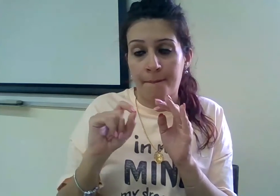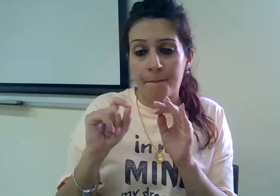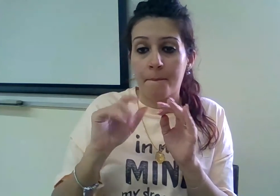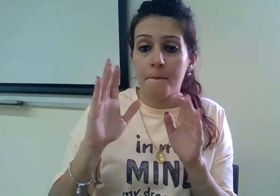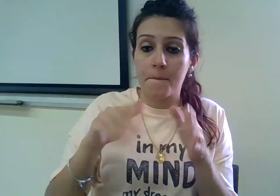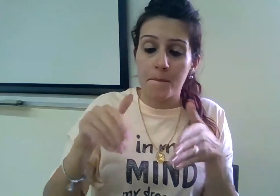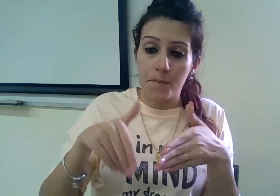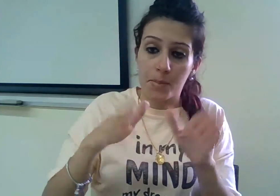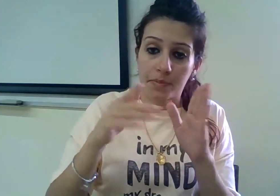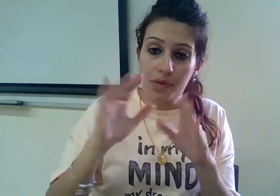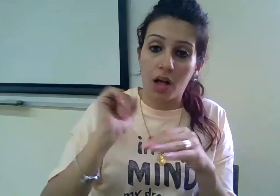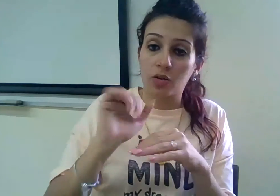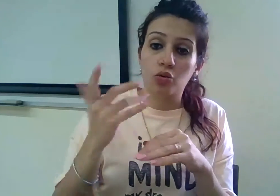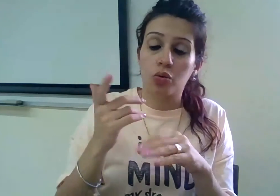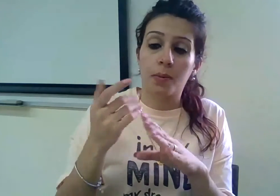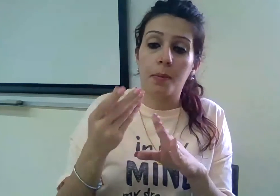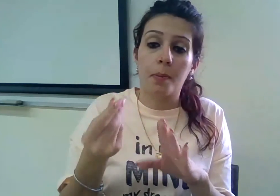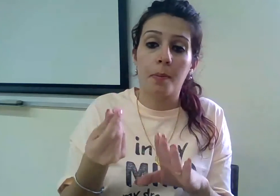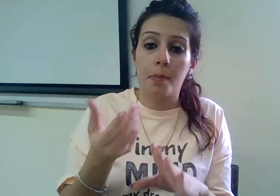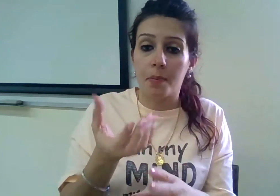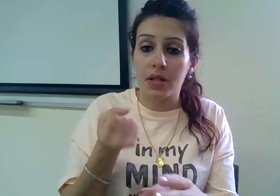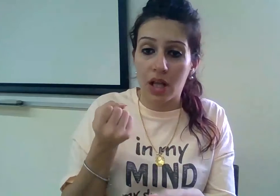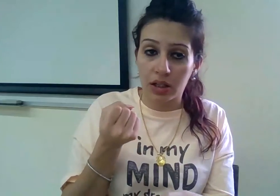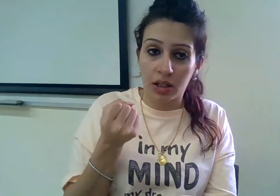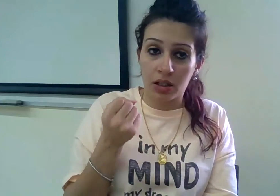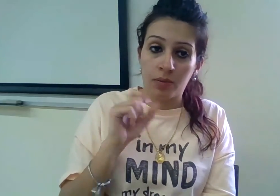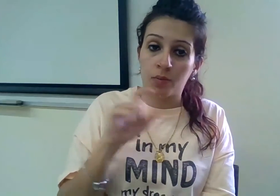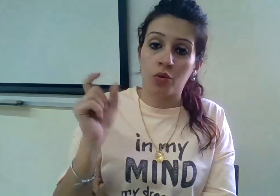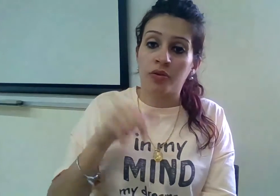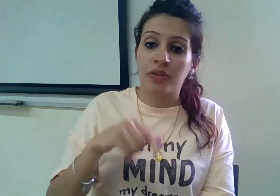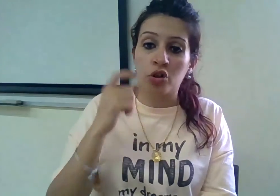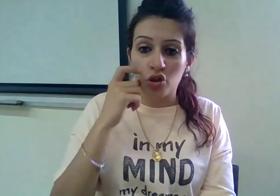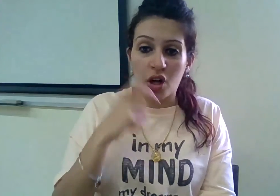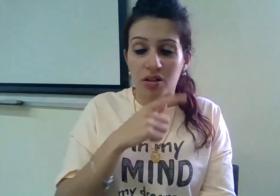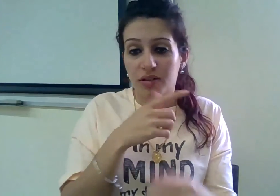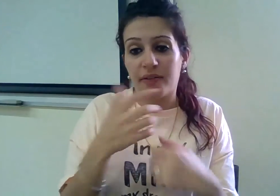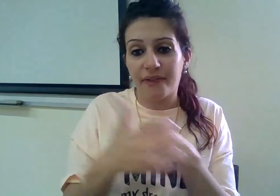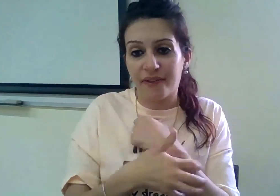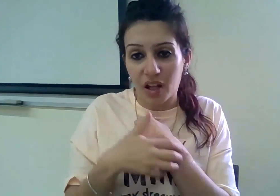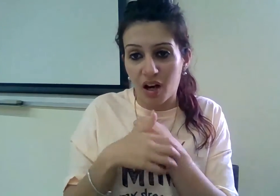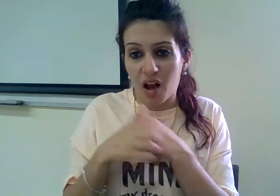very often the approach of parents to any assessment, especially grading,